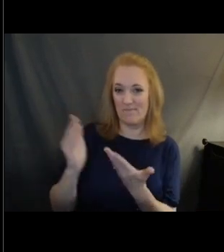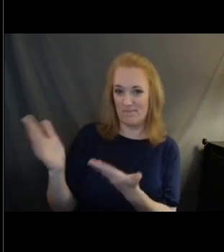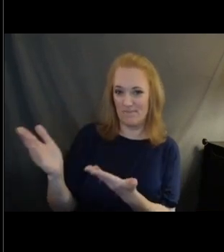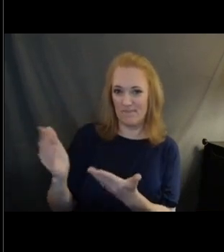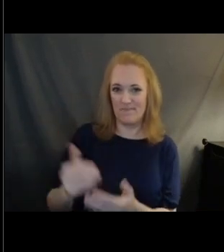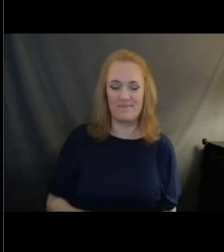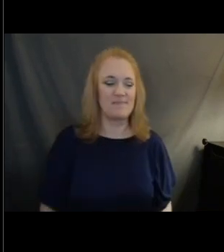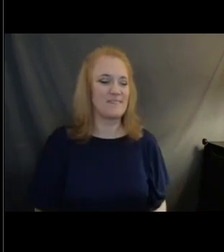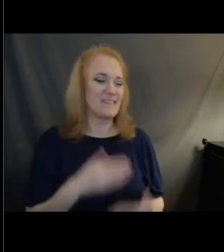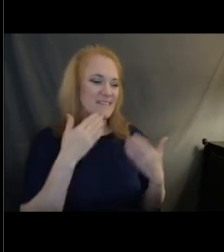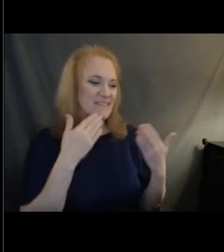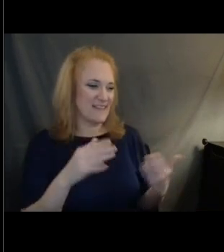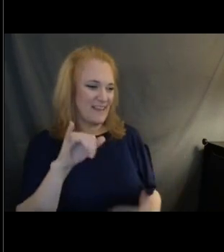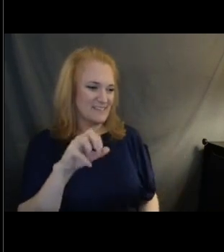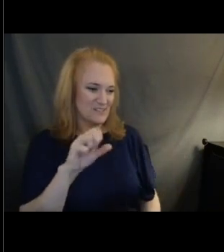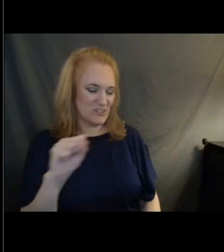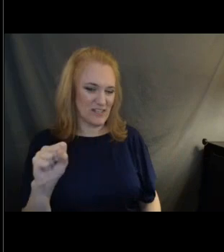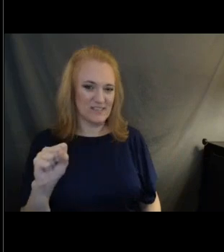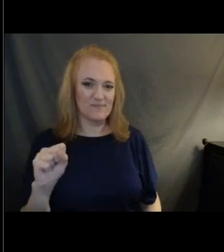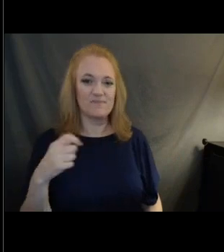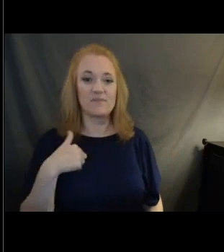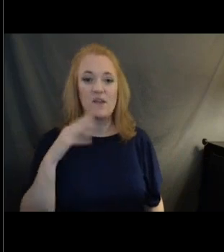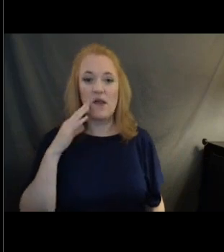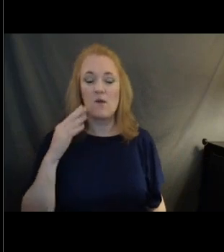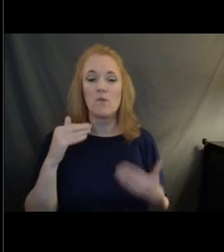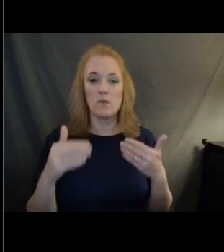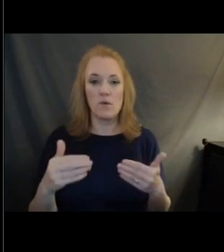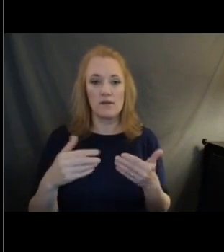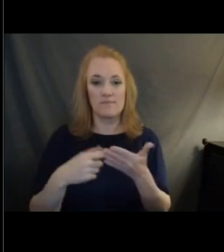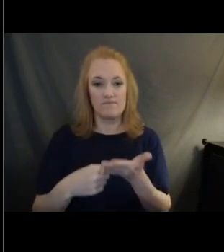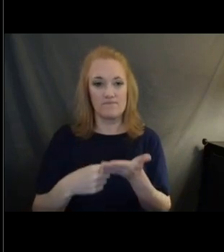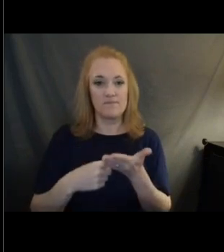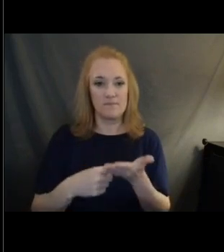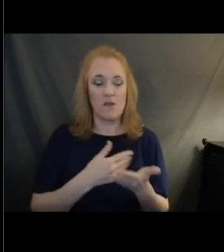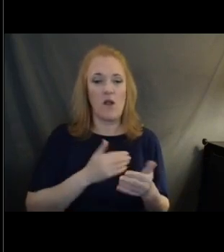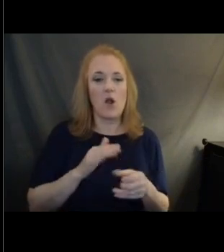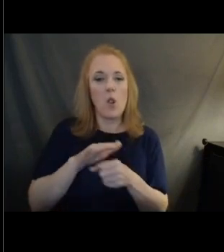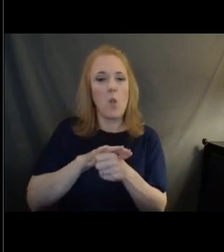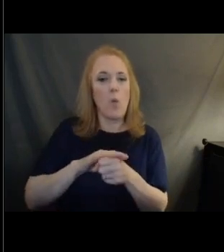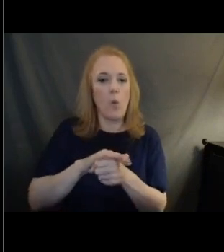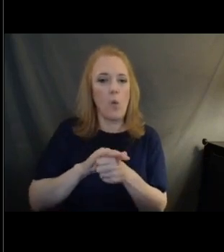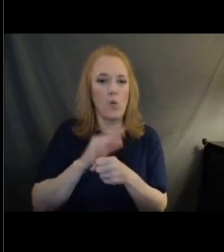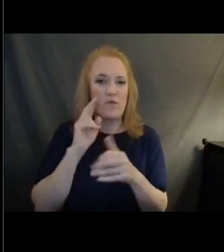Thanks Jess. So I'm going to cover what our local Weather Forecast Offices create and